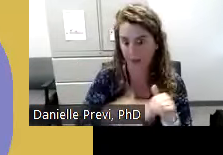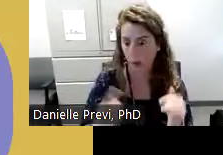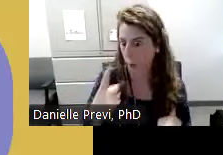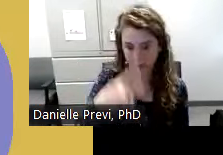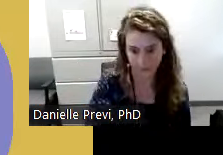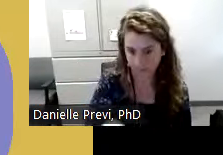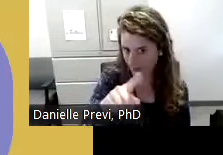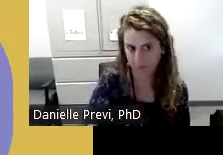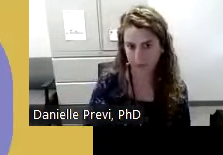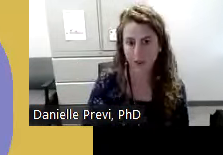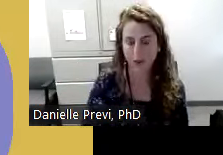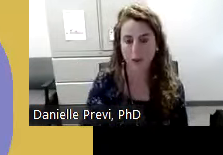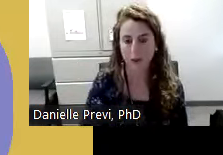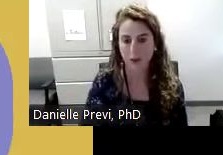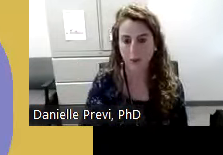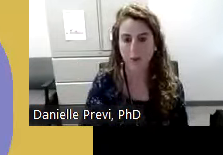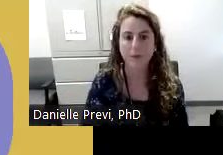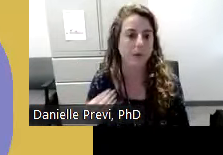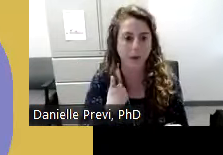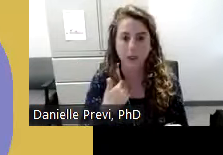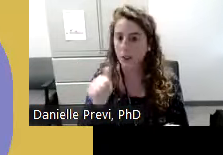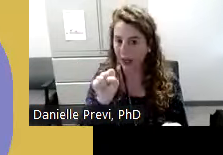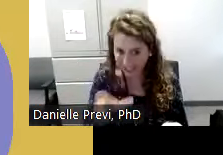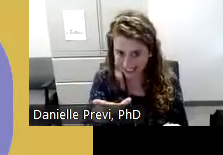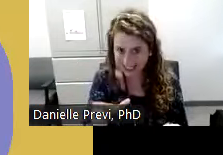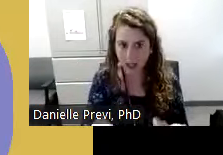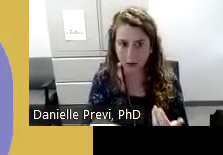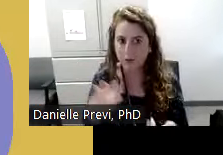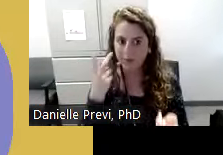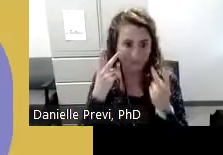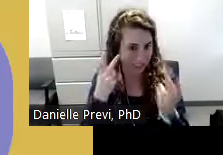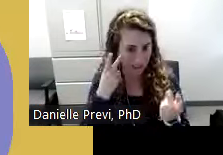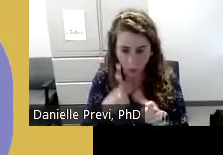there are individuals who might use one or more of these. So we have American